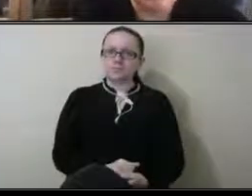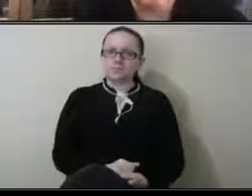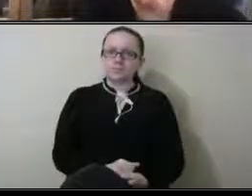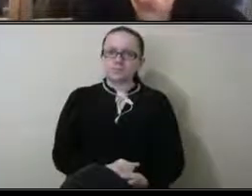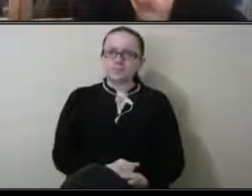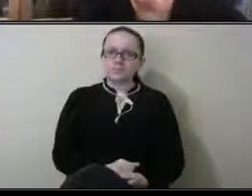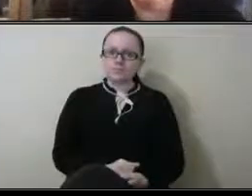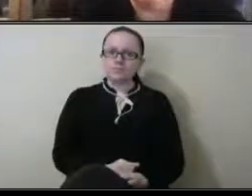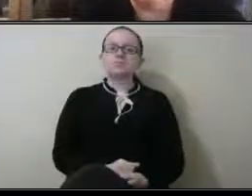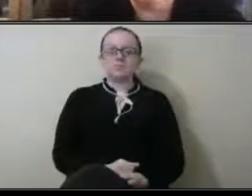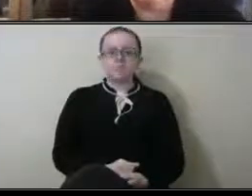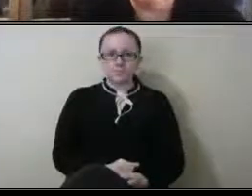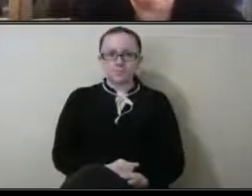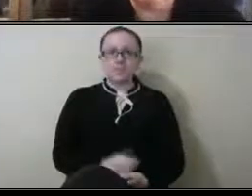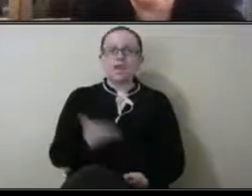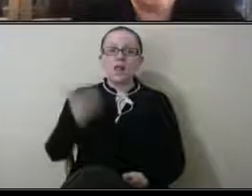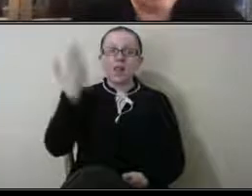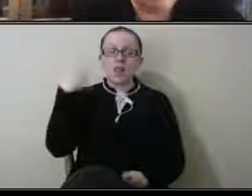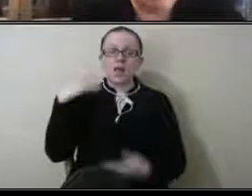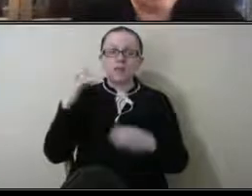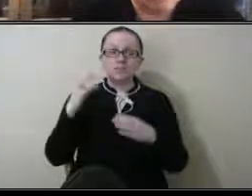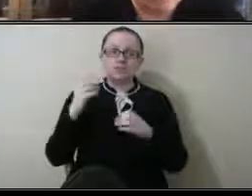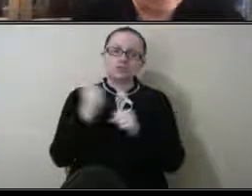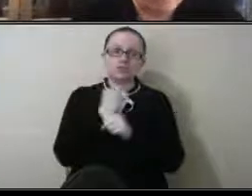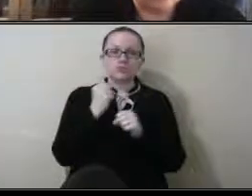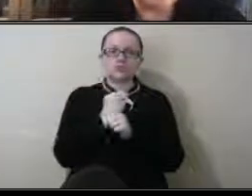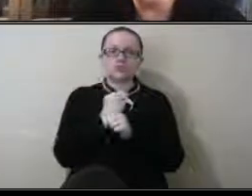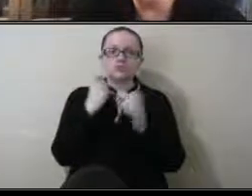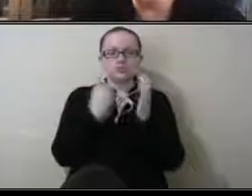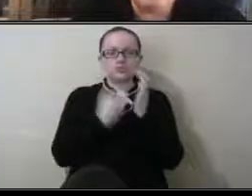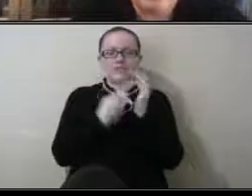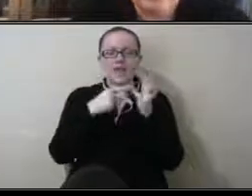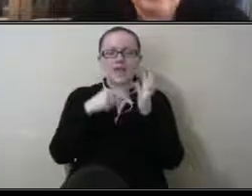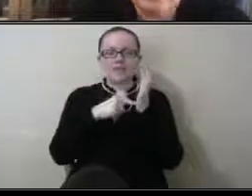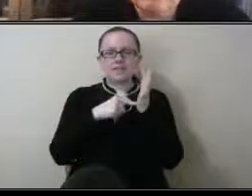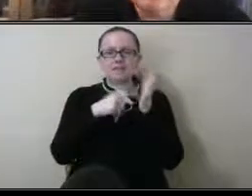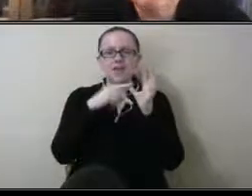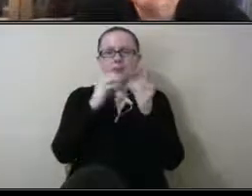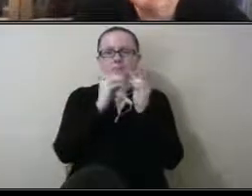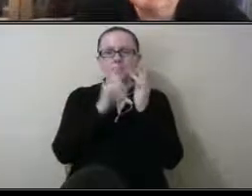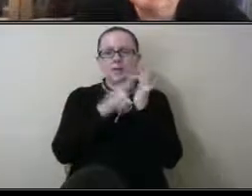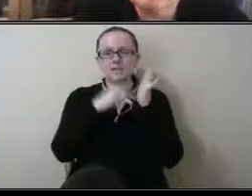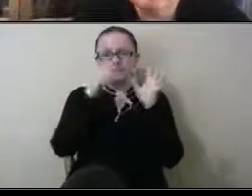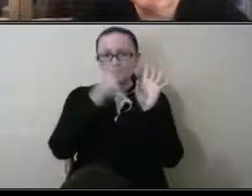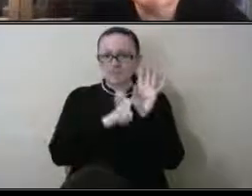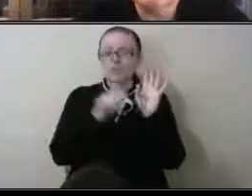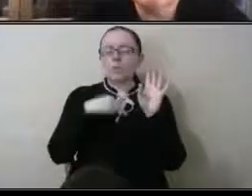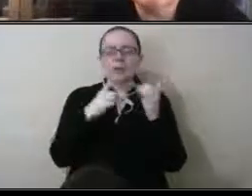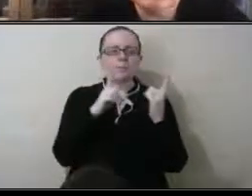with the last creatability we got to meet all the lovely interns and did